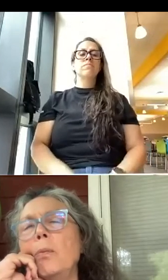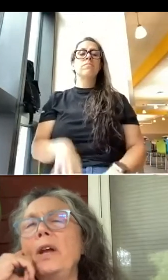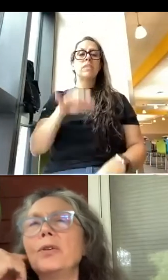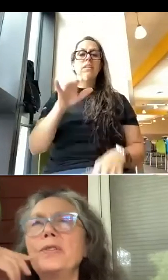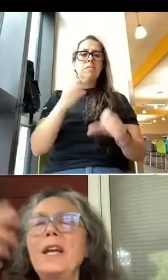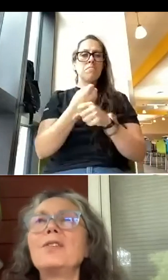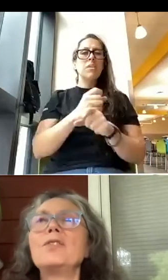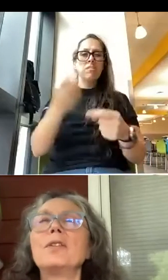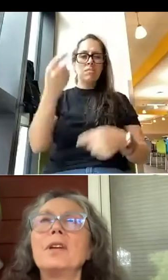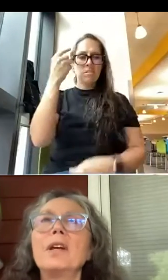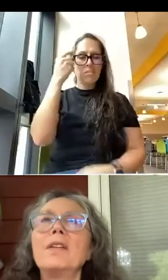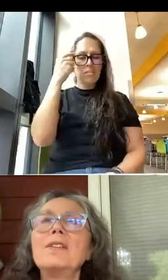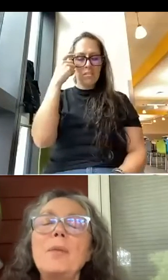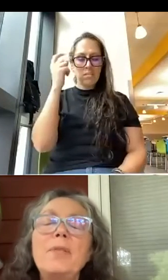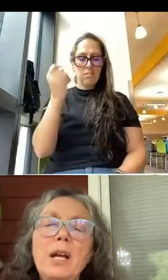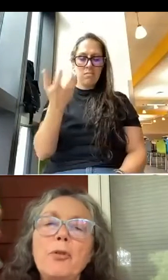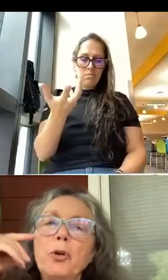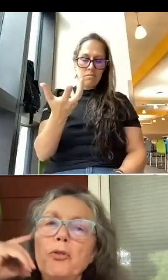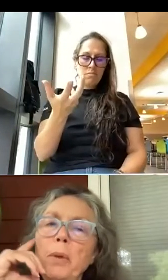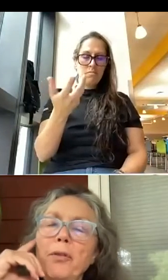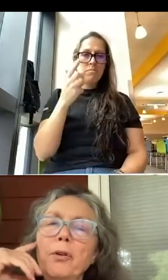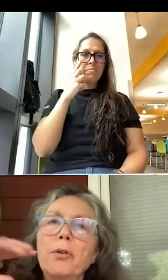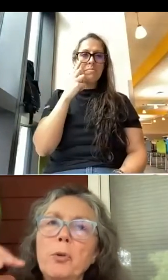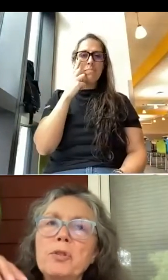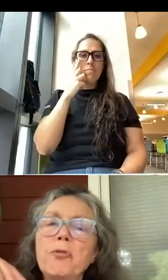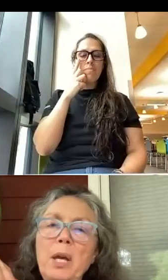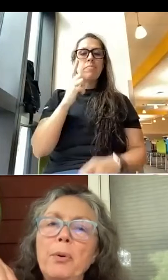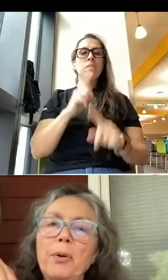what you're saying is the same thing I've heard from other groups of people